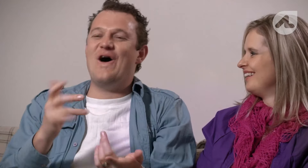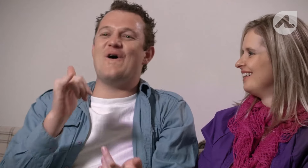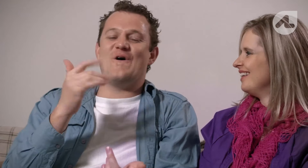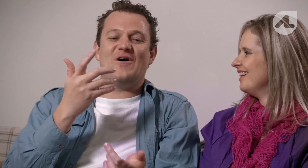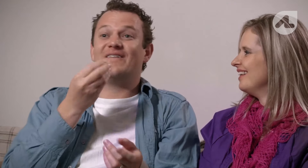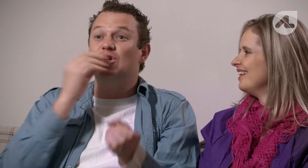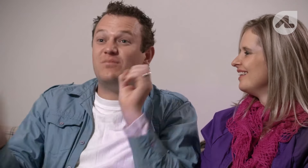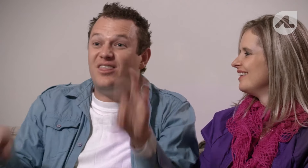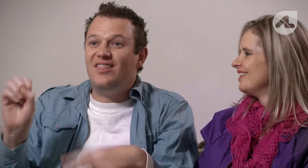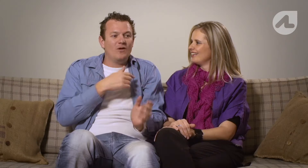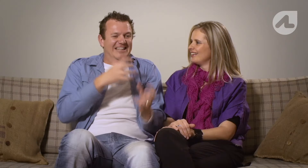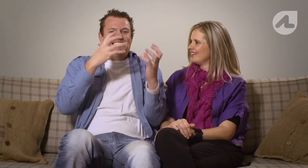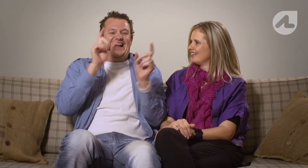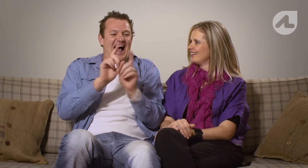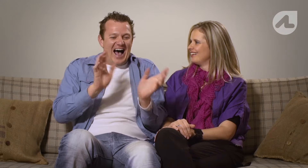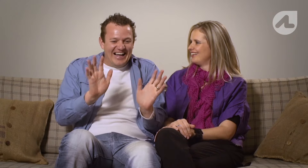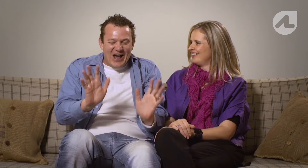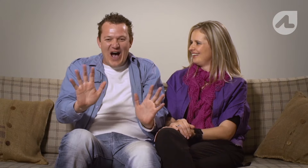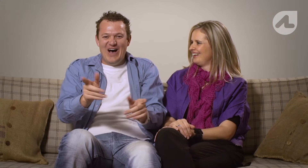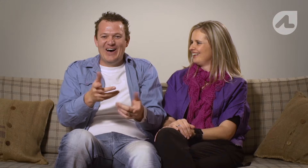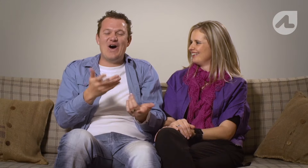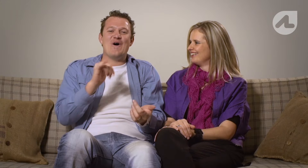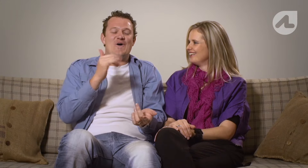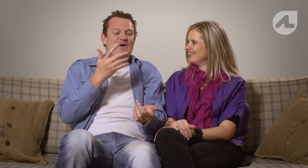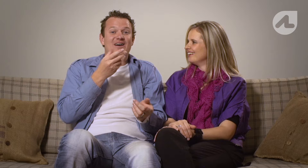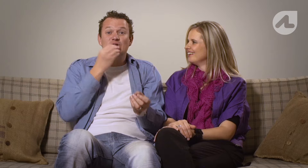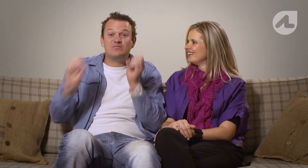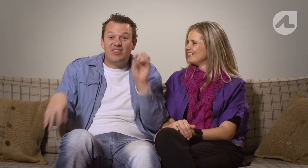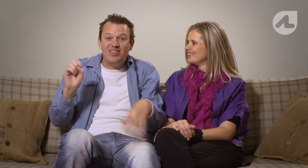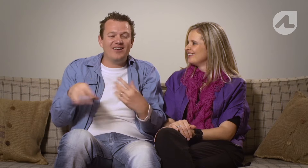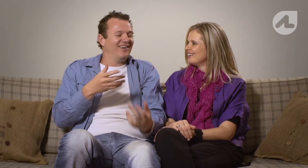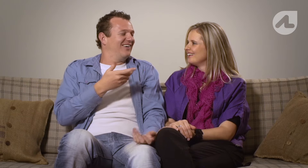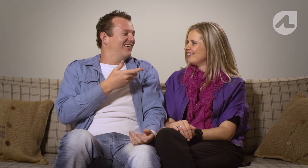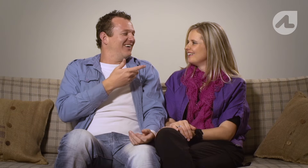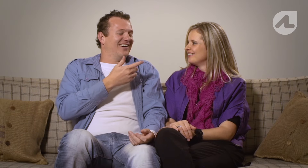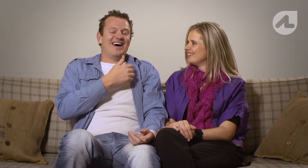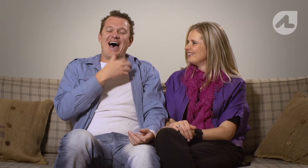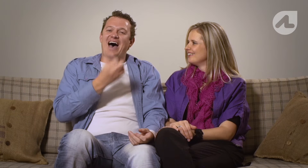But the kids, they throw food everywhere, they knock it over, they just drop food all the time.